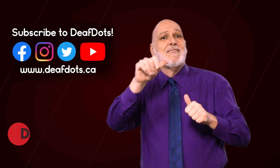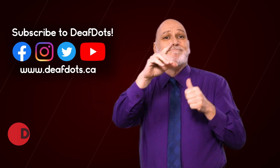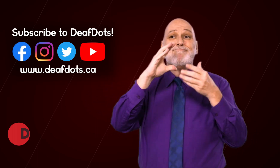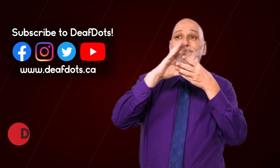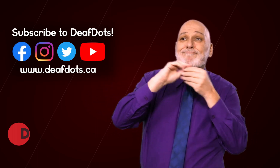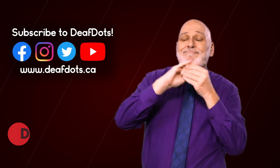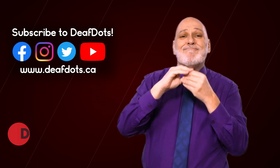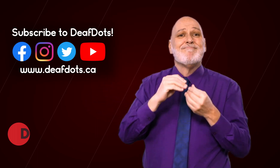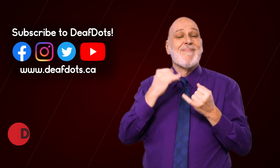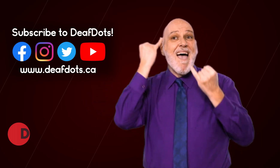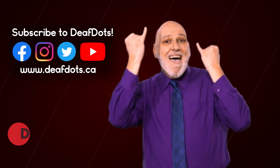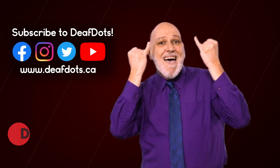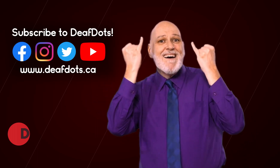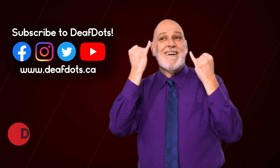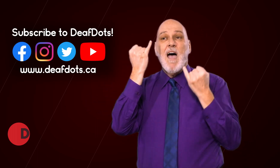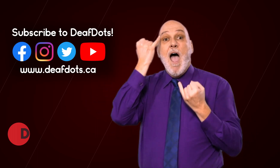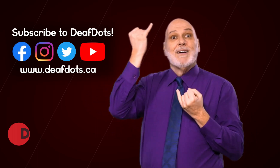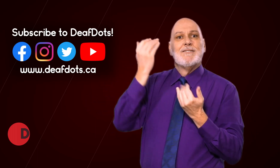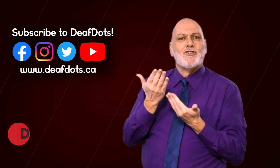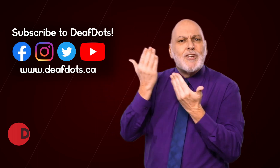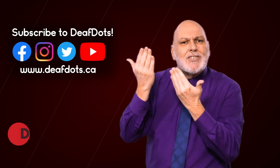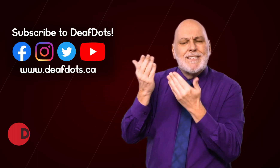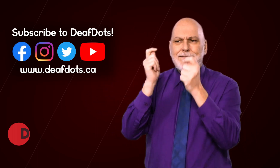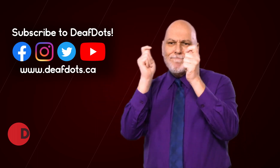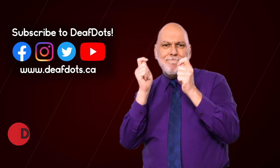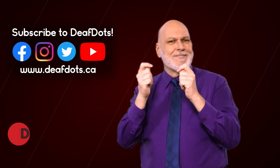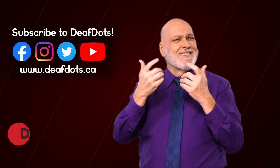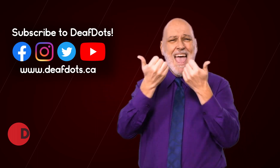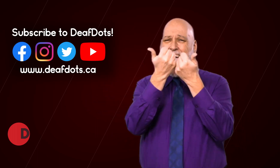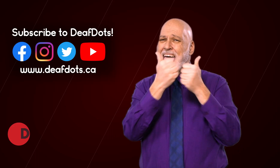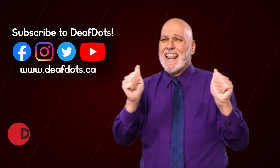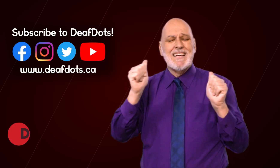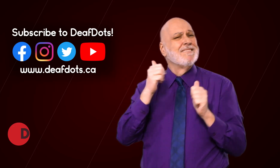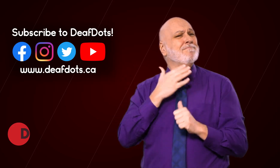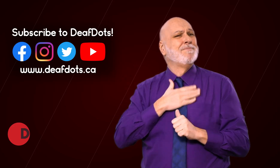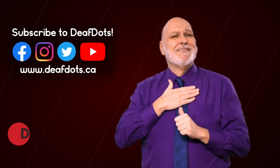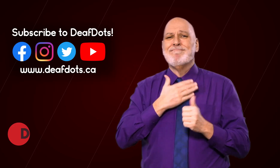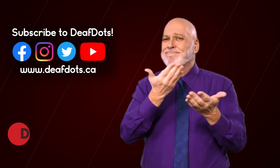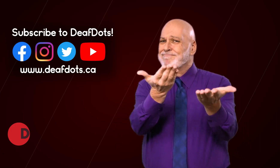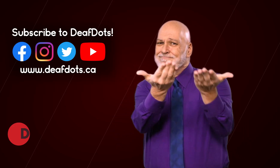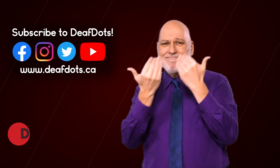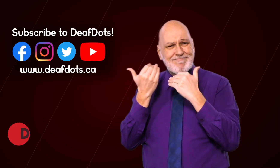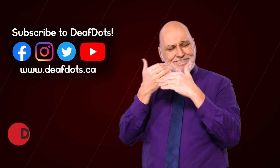DeafDots welcomes your news suggestions,